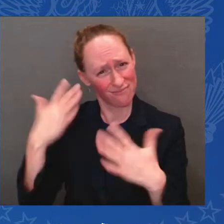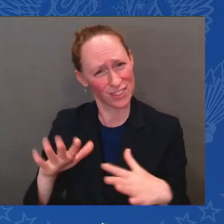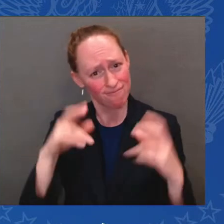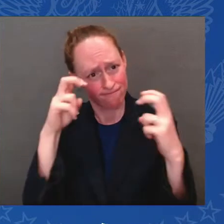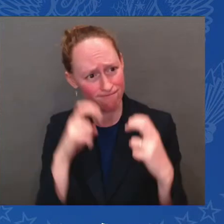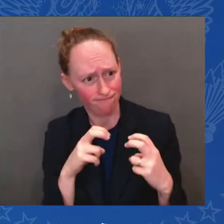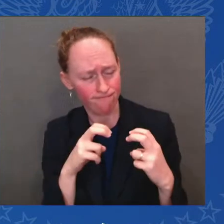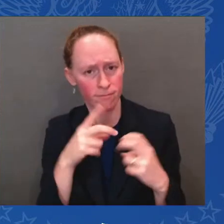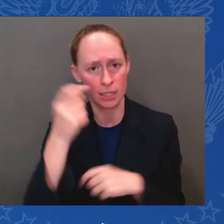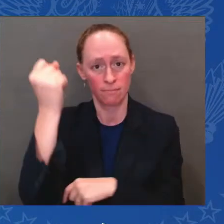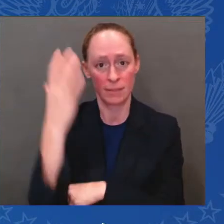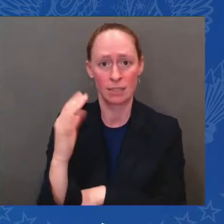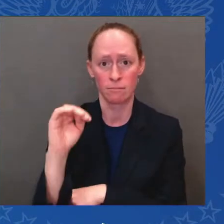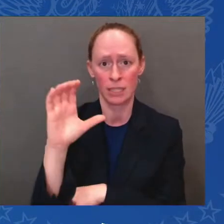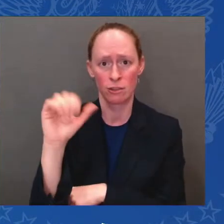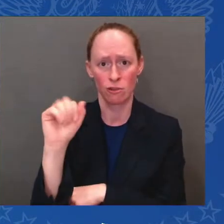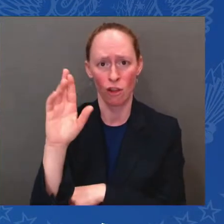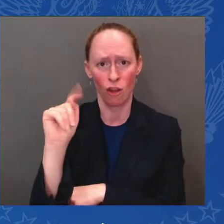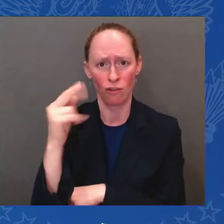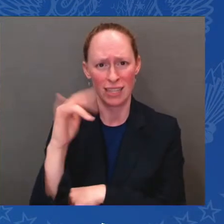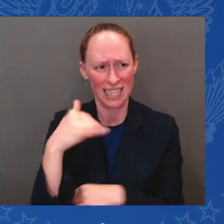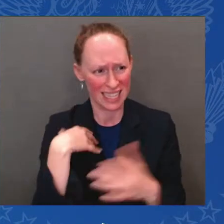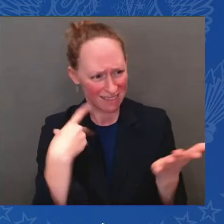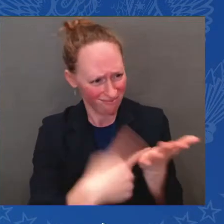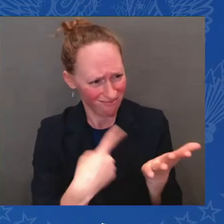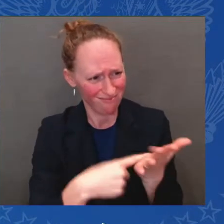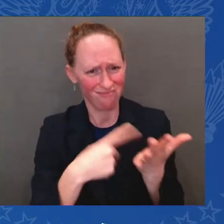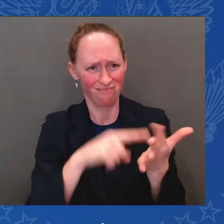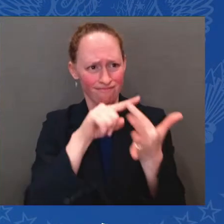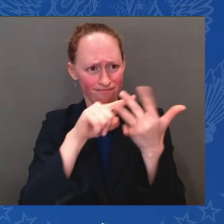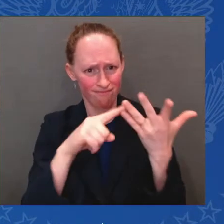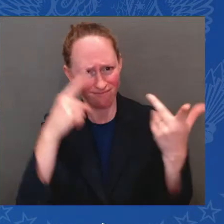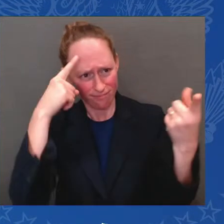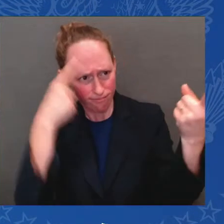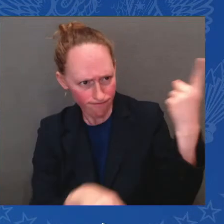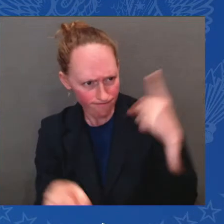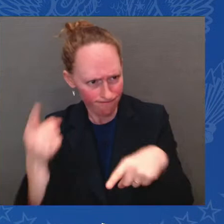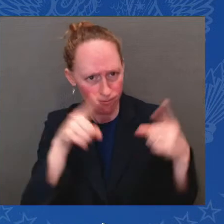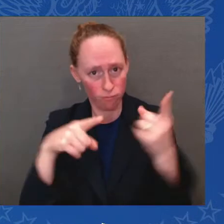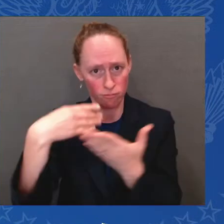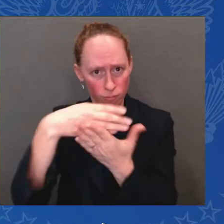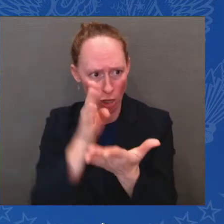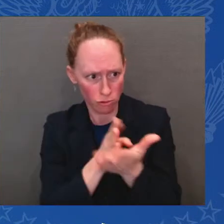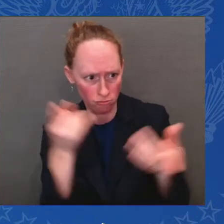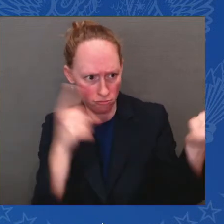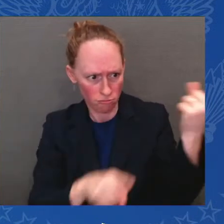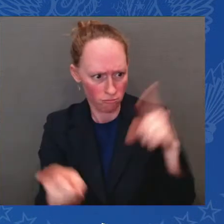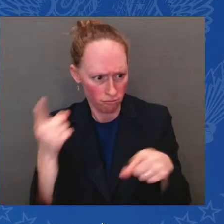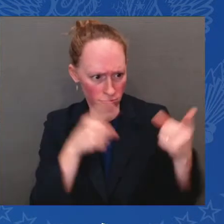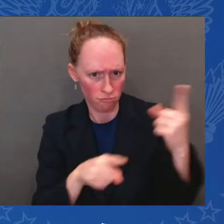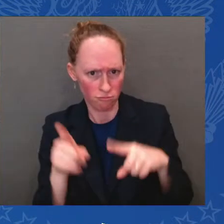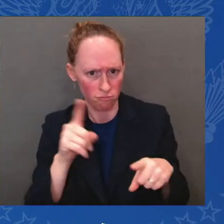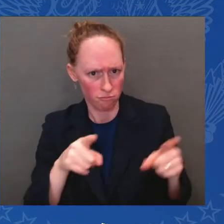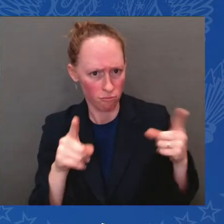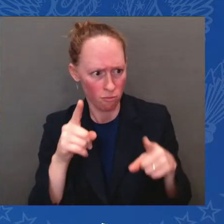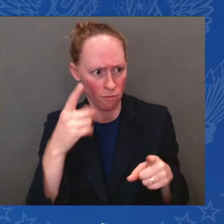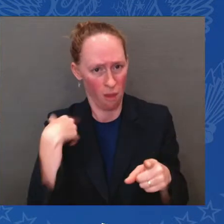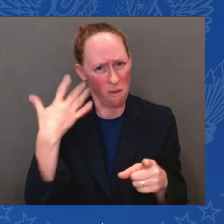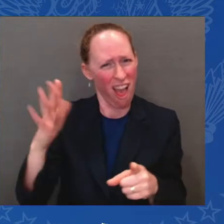precisely to avoid a manufactured crisis that we just witnessed. But the last few days and weeks, extreme MAGA